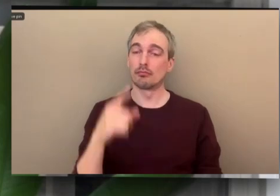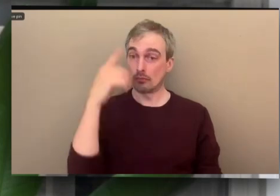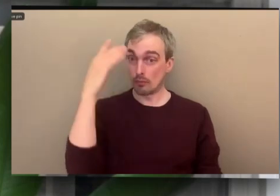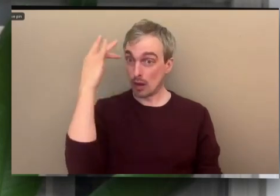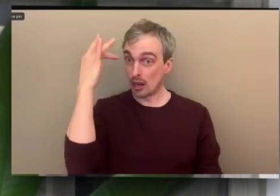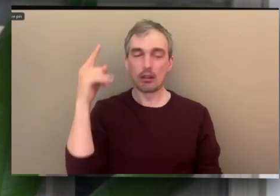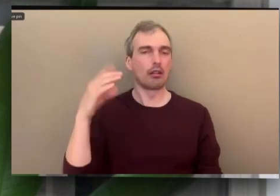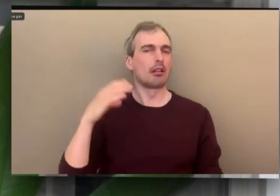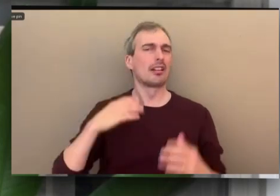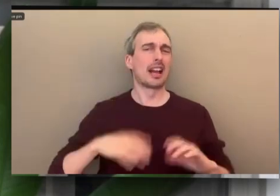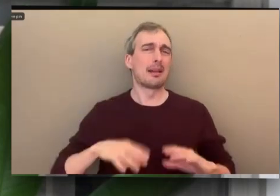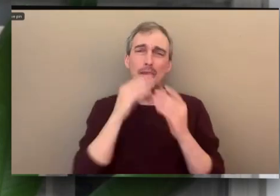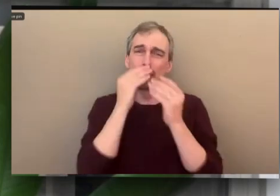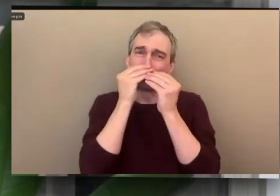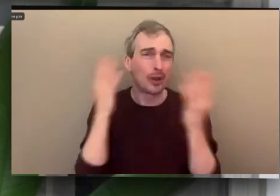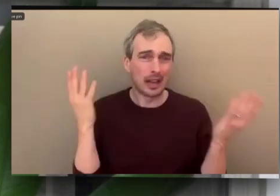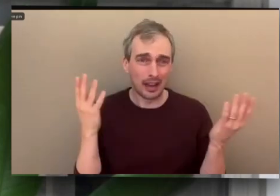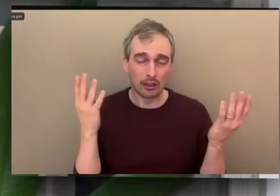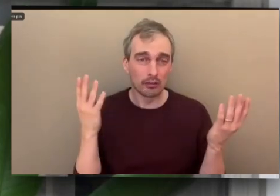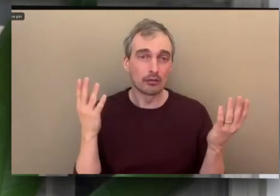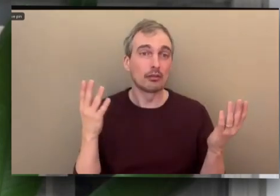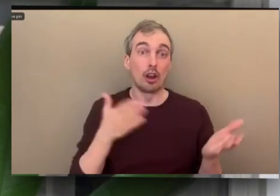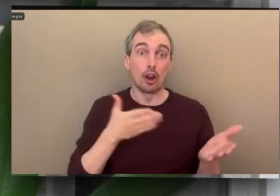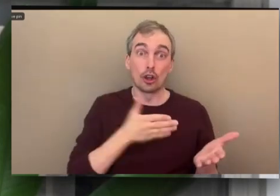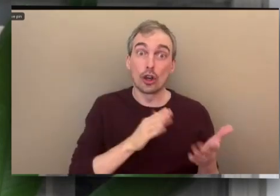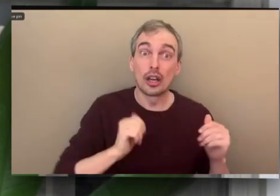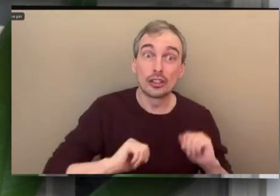So we literally tested it to say... Oh, yes.